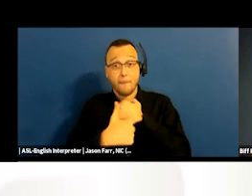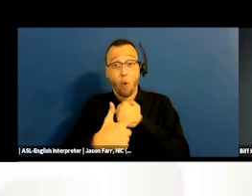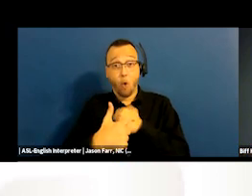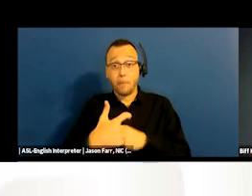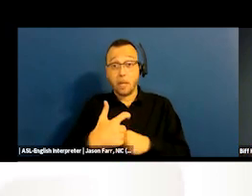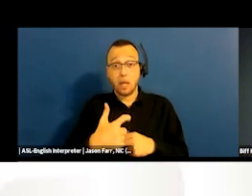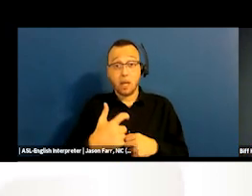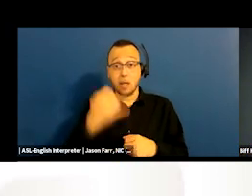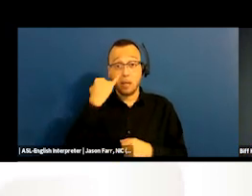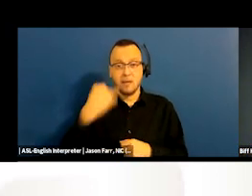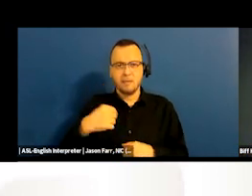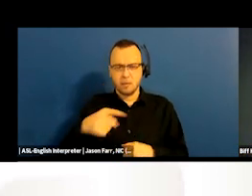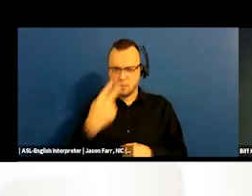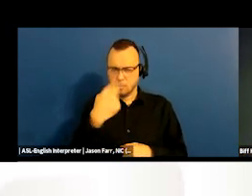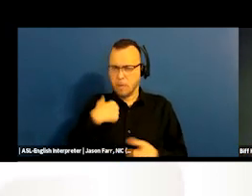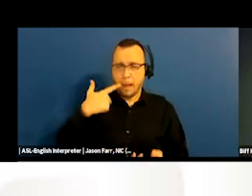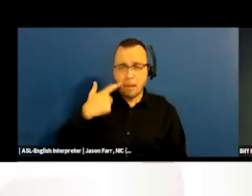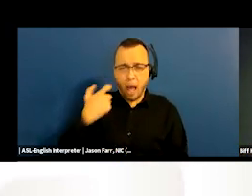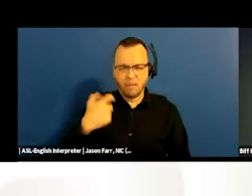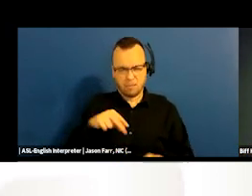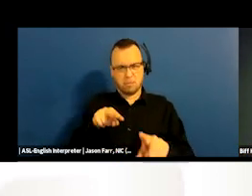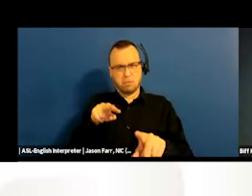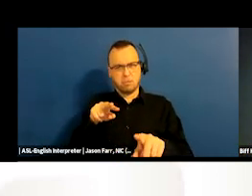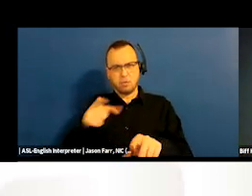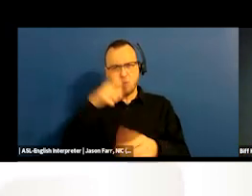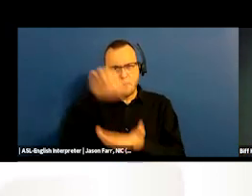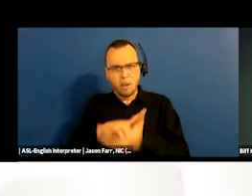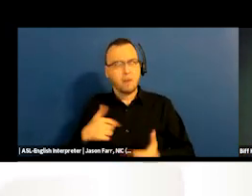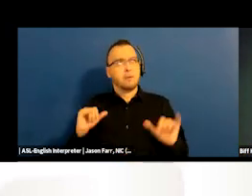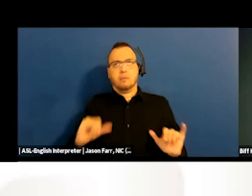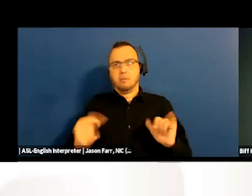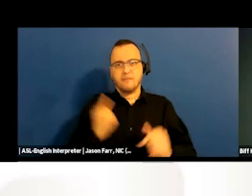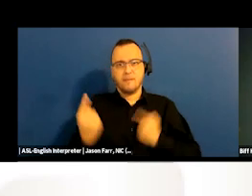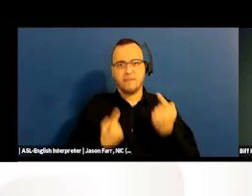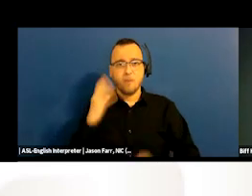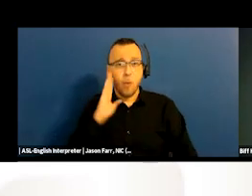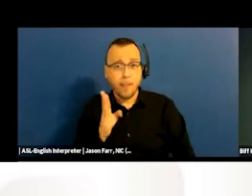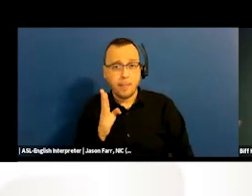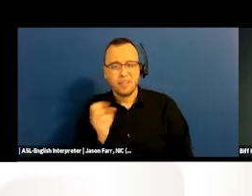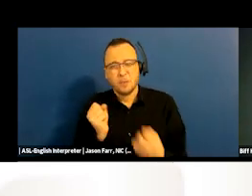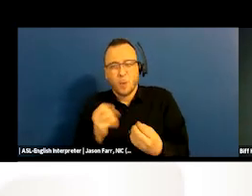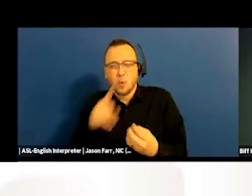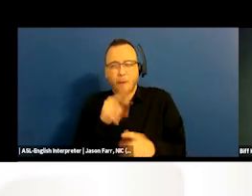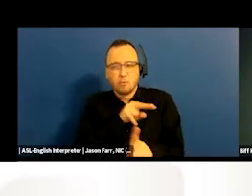but if someone tells you something way out of their field, you can't laugh. You really have to hold your composure and just to be like,